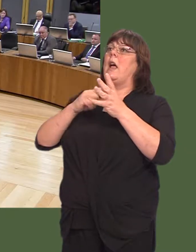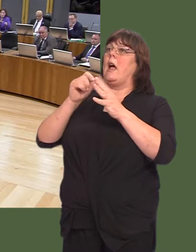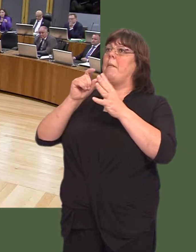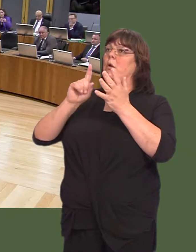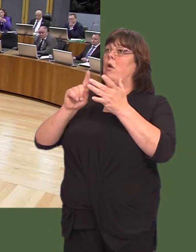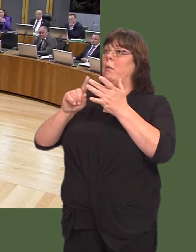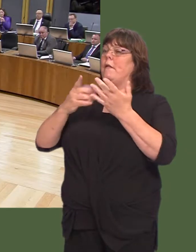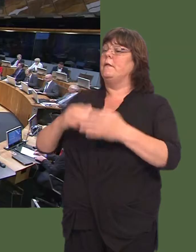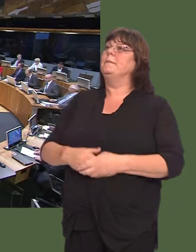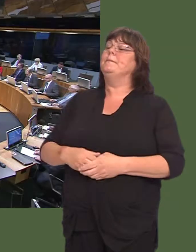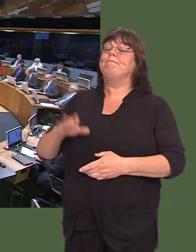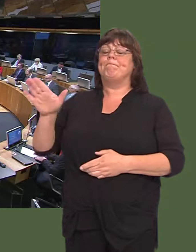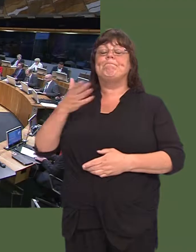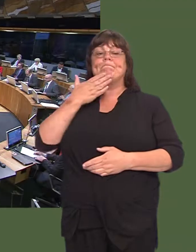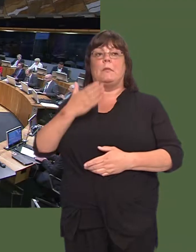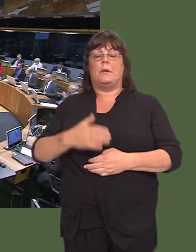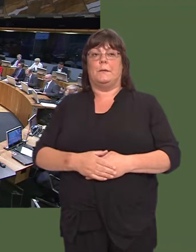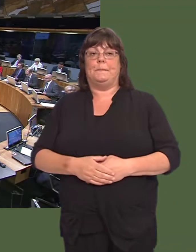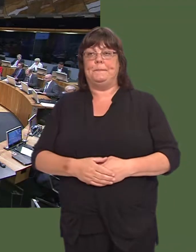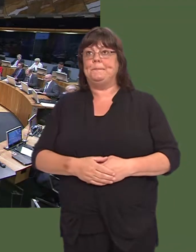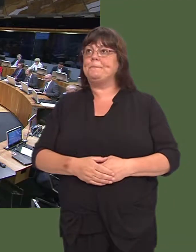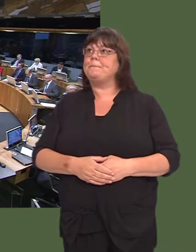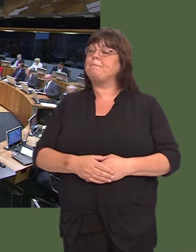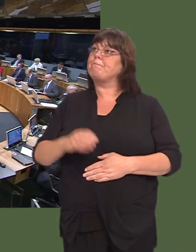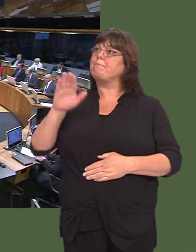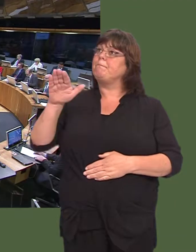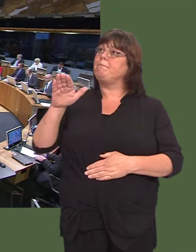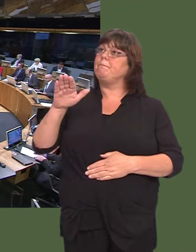Rhun ap Iorwerth: Roín iín falch iawn bod y Cynulliad ymaín unfrydol yr wythnos diwethaf